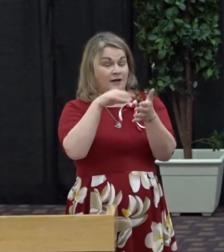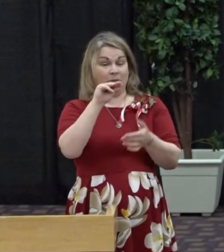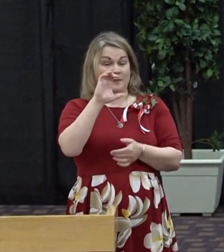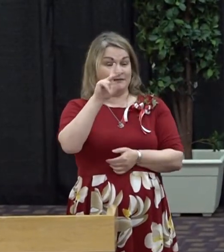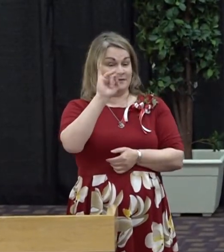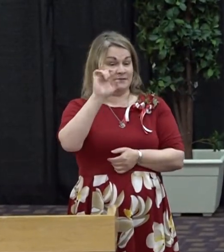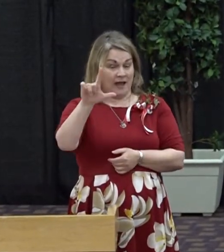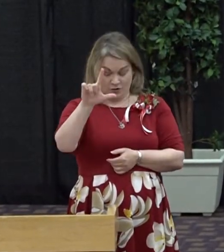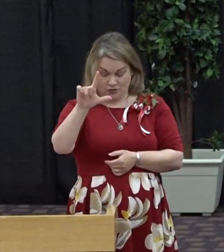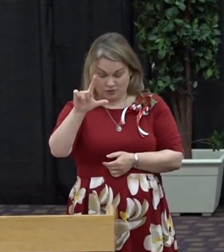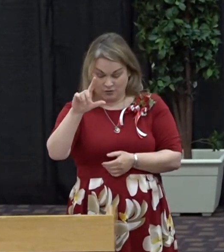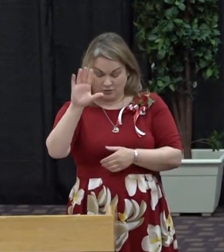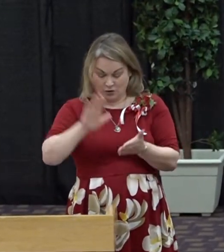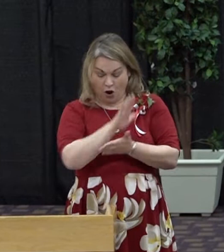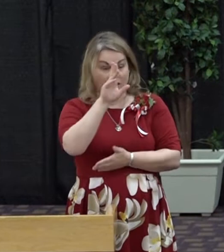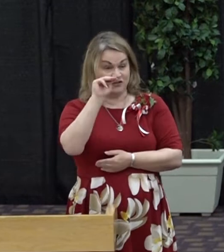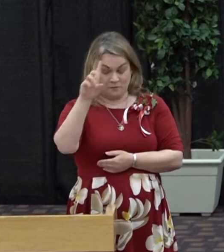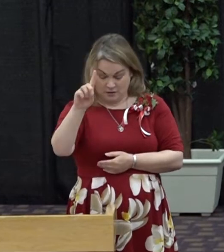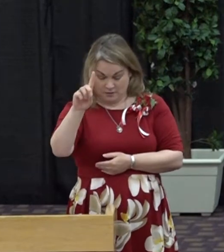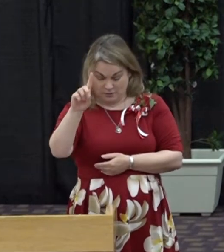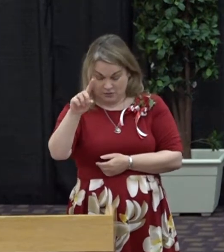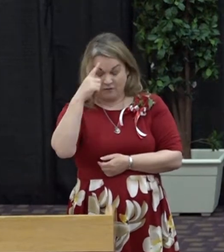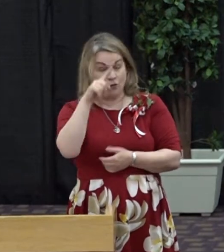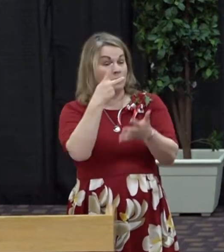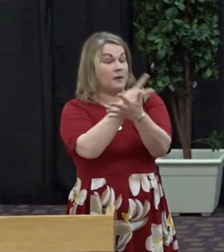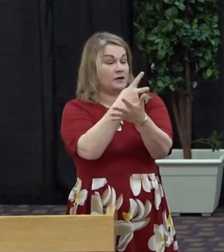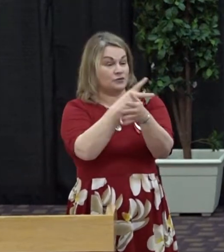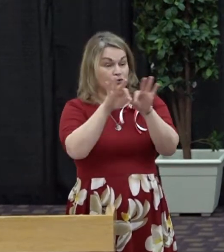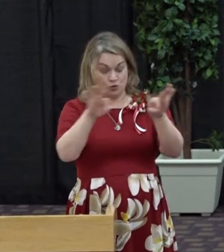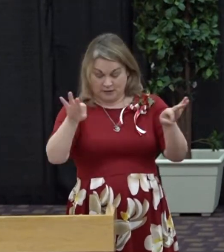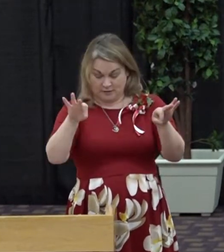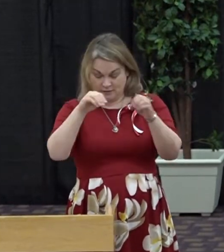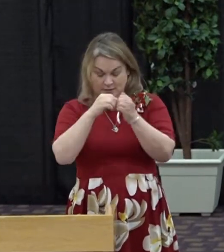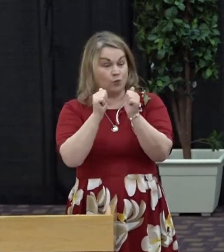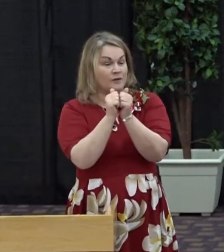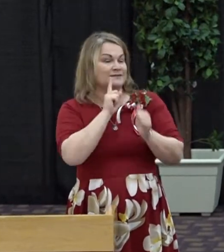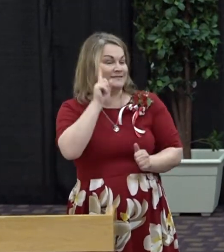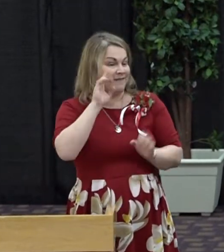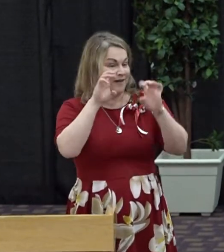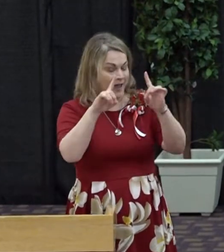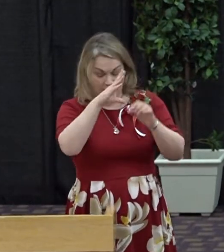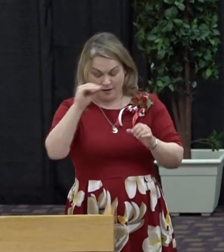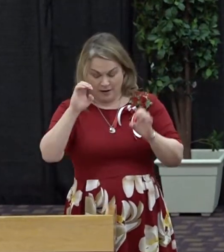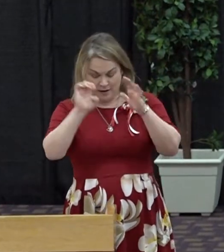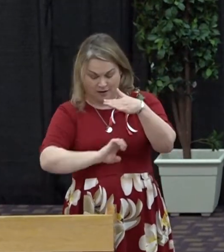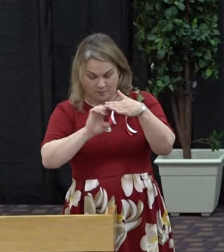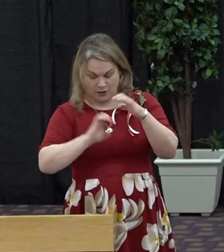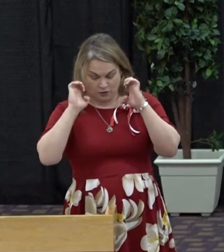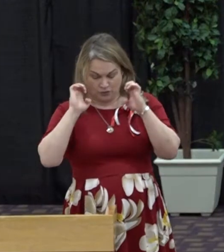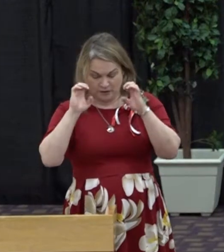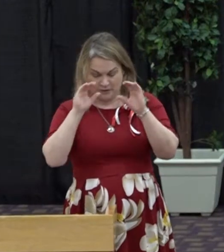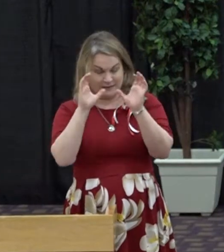She is currently studying at McDaniel College in Maryland for her masters degree in Deaf Education and Elementary